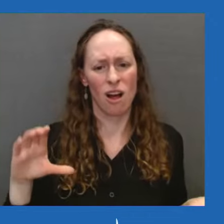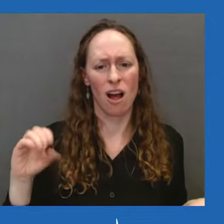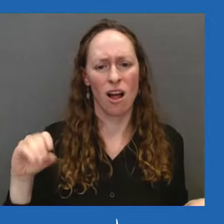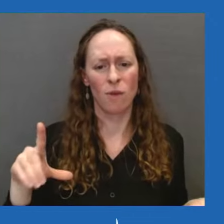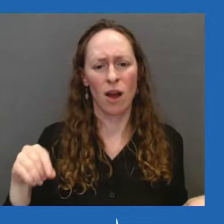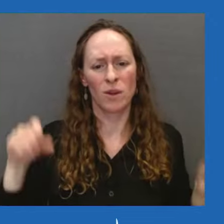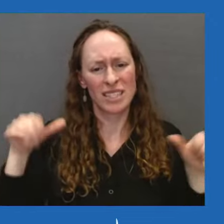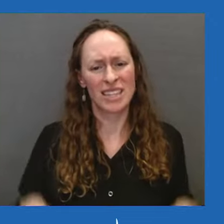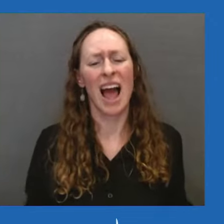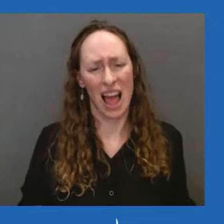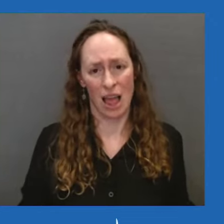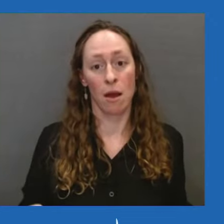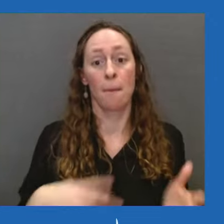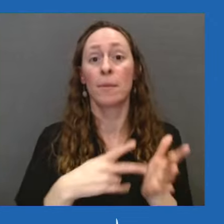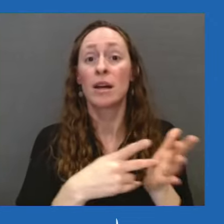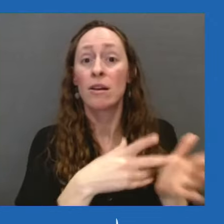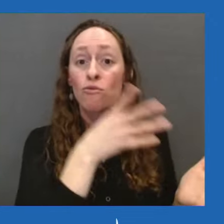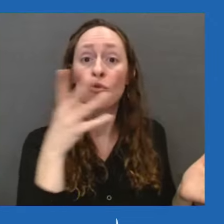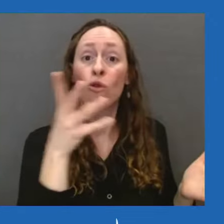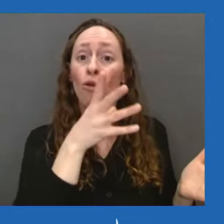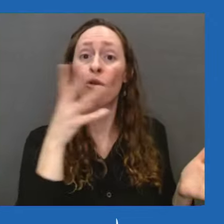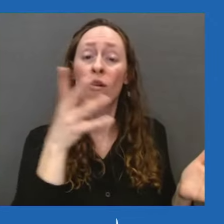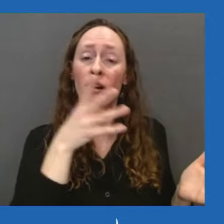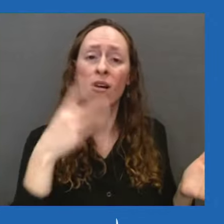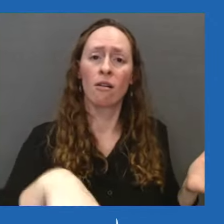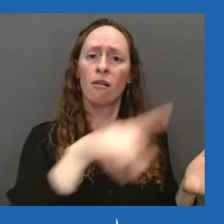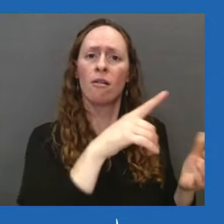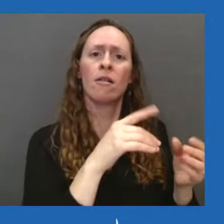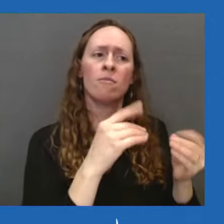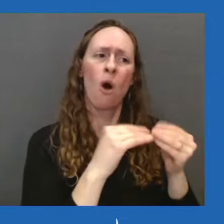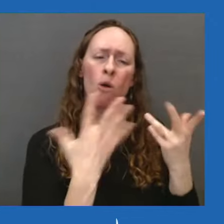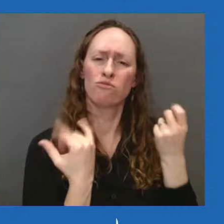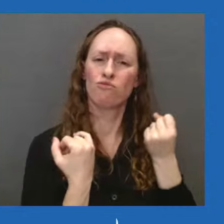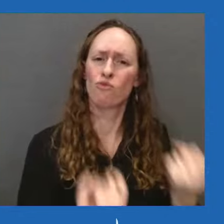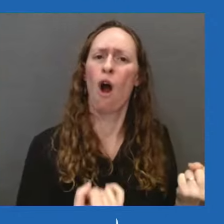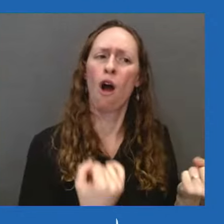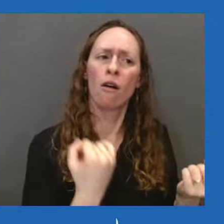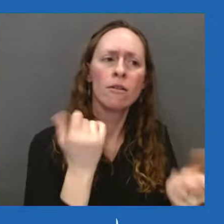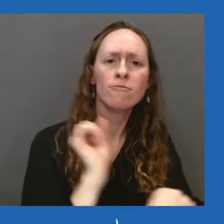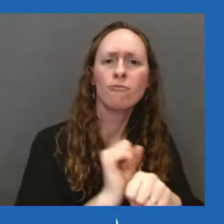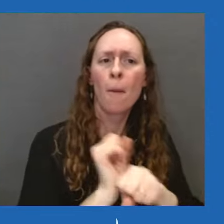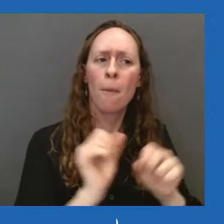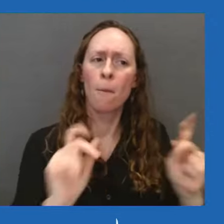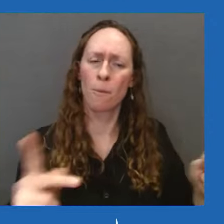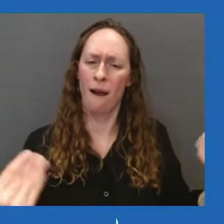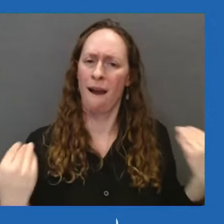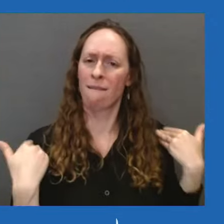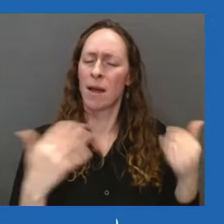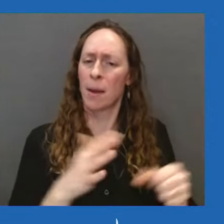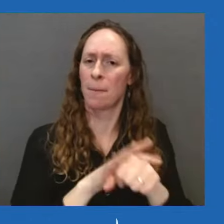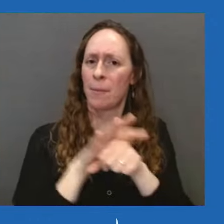And now, new data released just today shows the investments we're making that have spurred